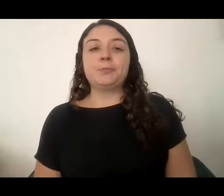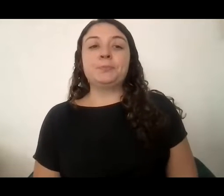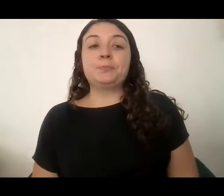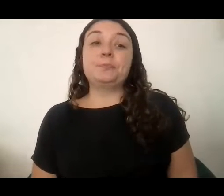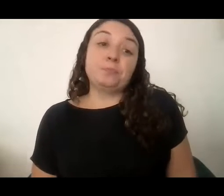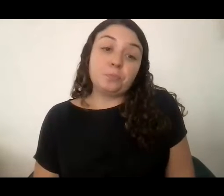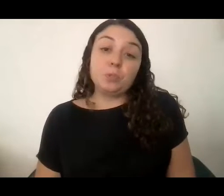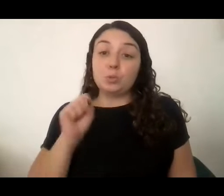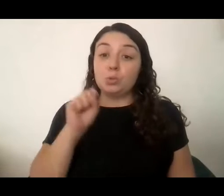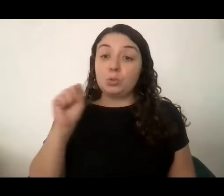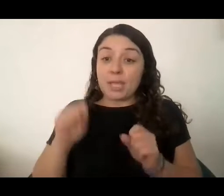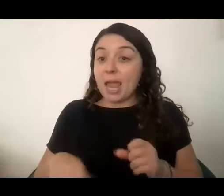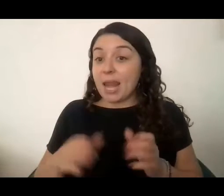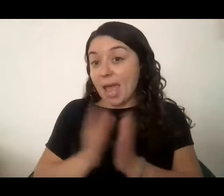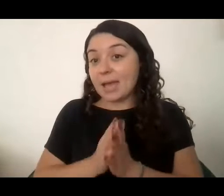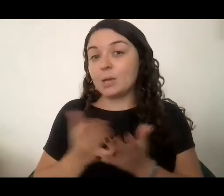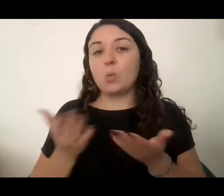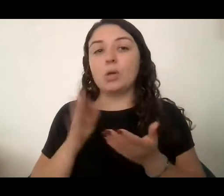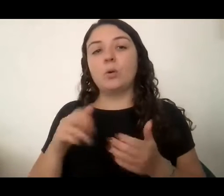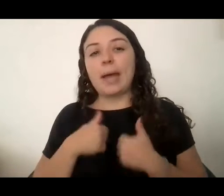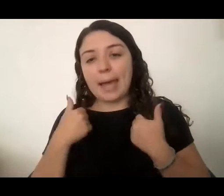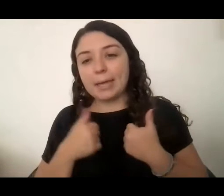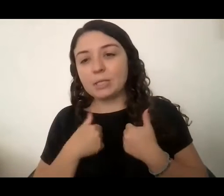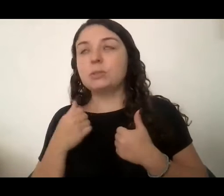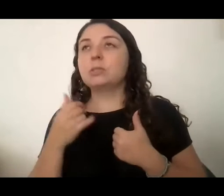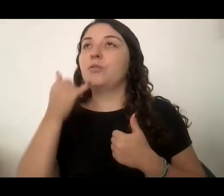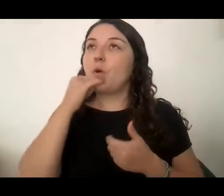information, like what's the address of the business, what's the phone number of the business,